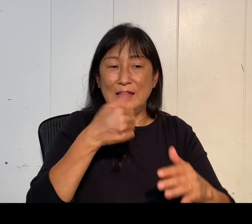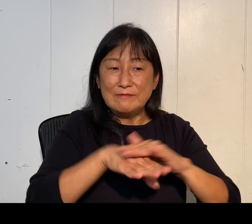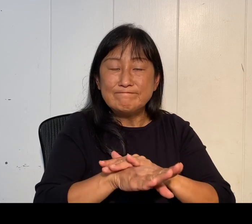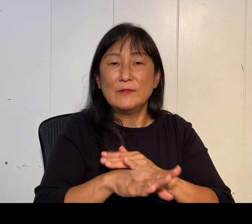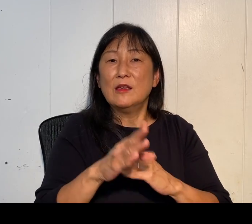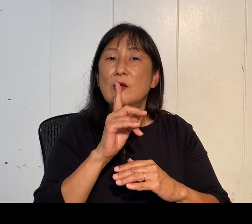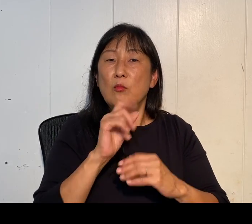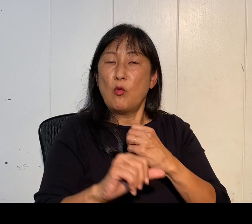through Trunk or Treat event